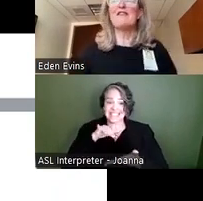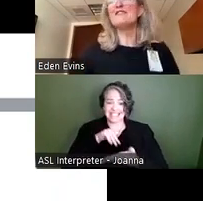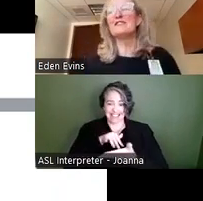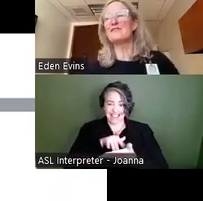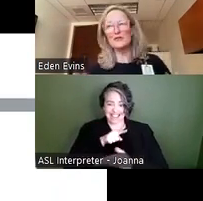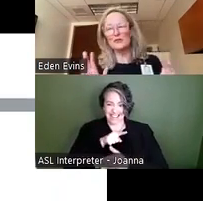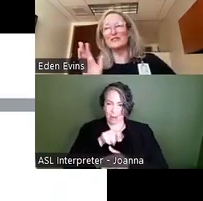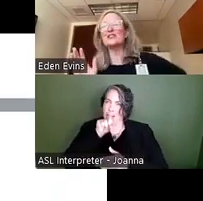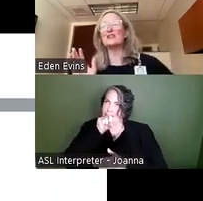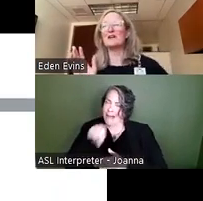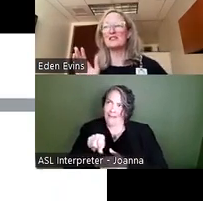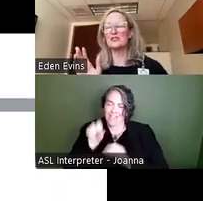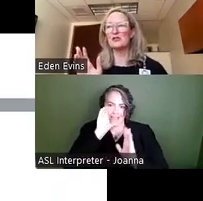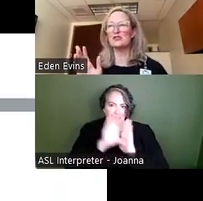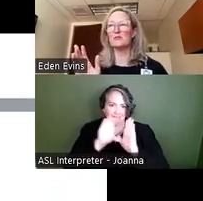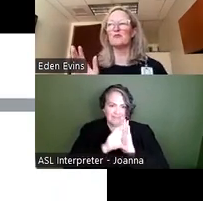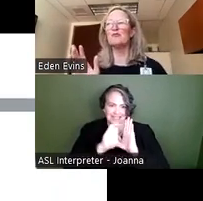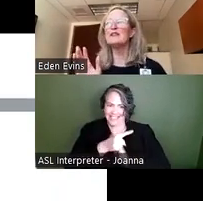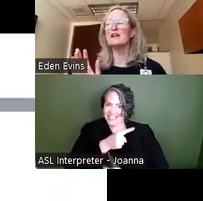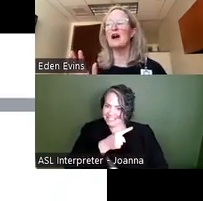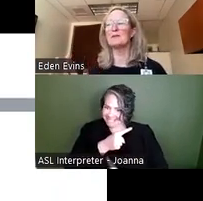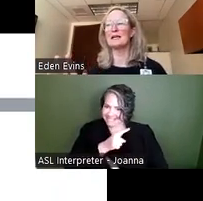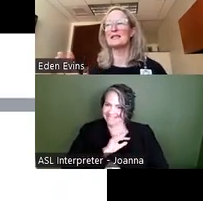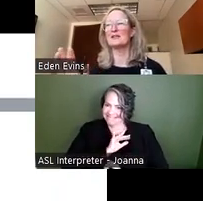love this visualization because it shows really complicated things.